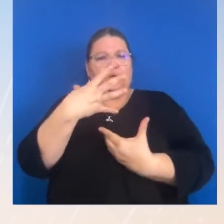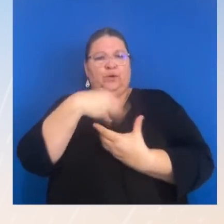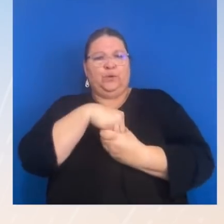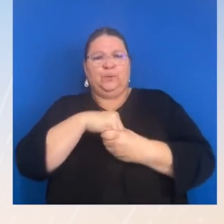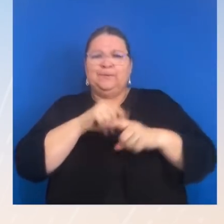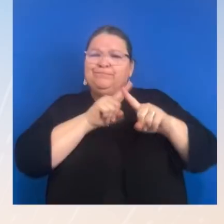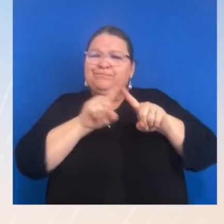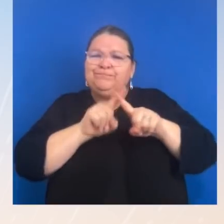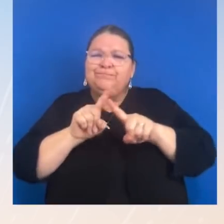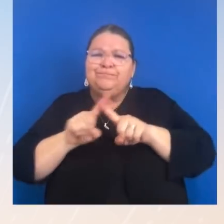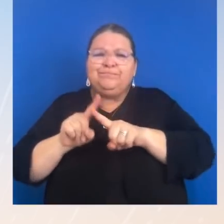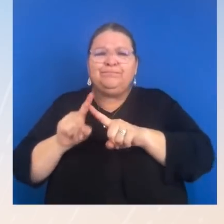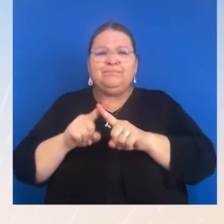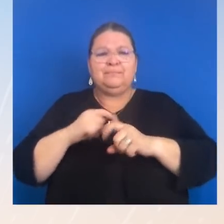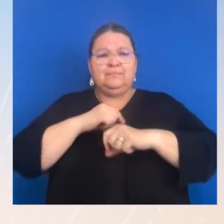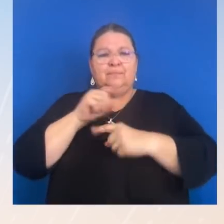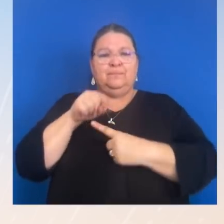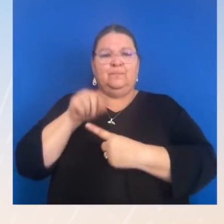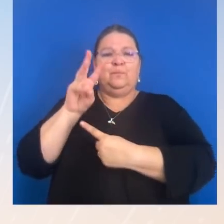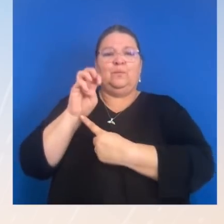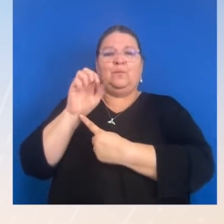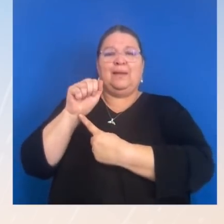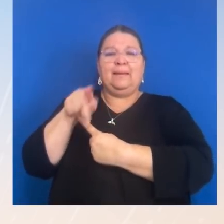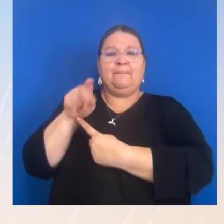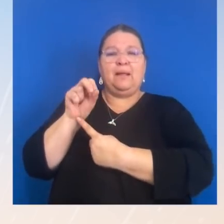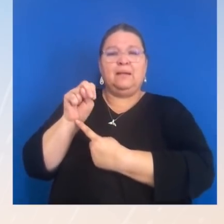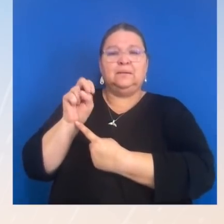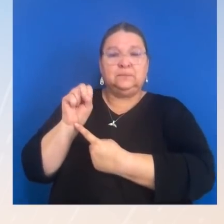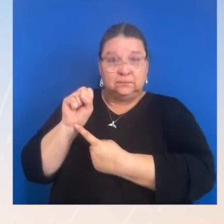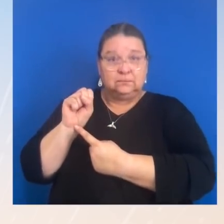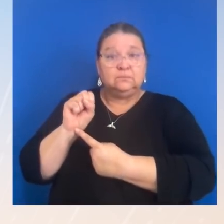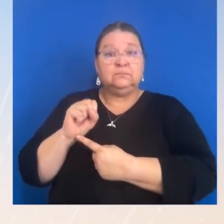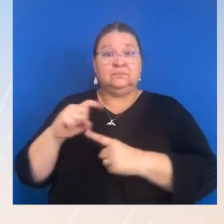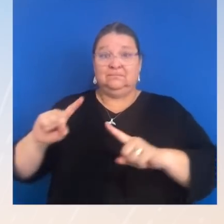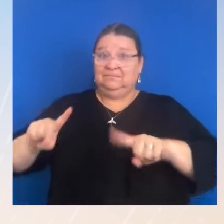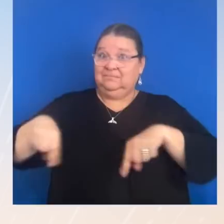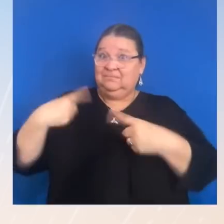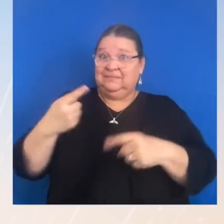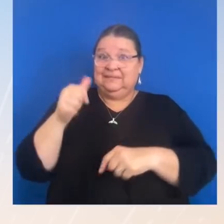Even in the last 10 days, we've delivered about $240 million of that.